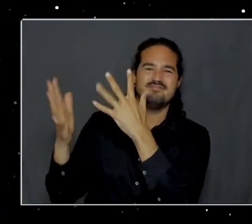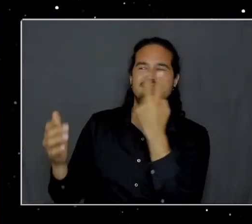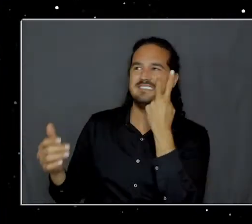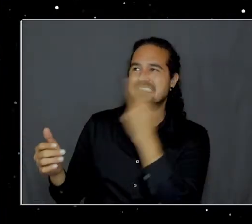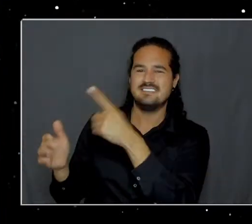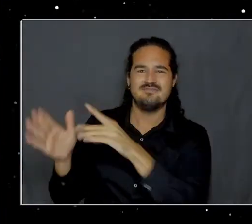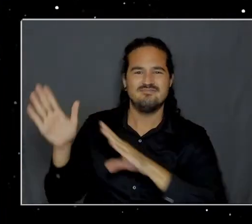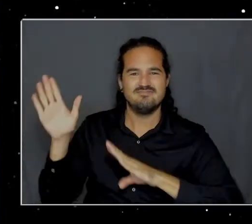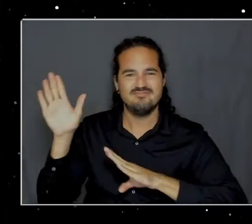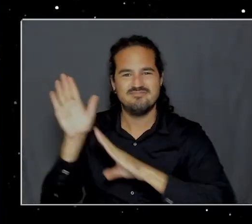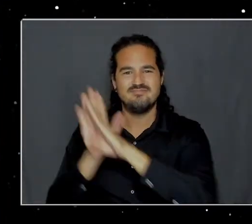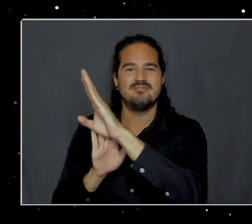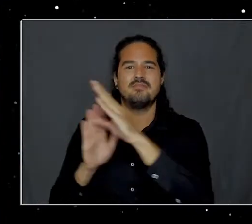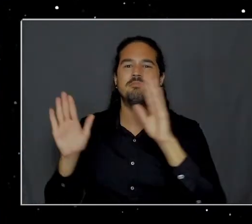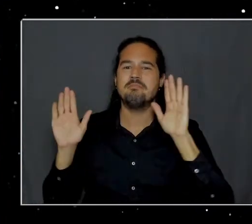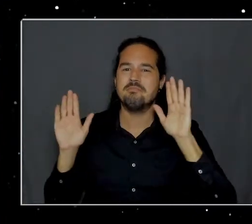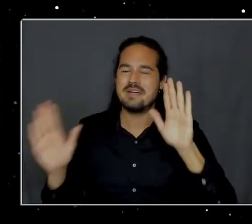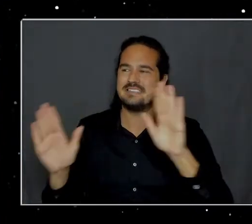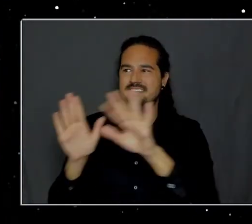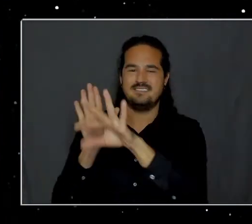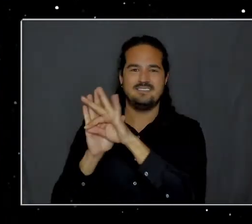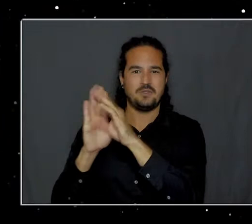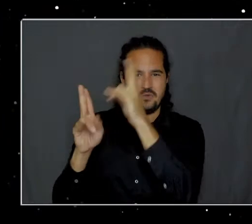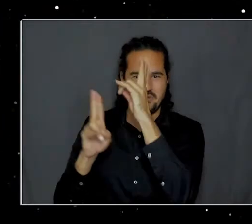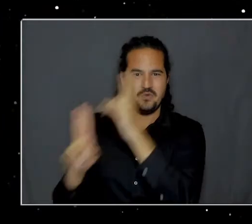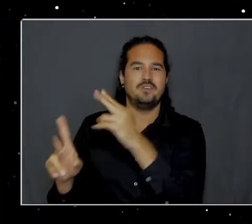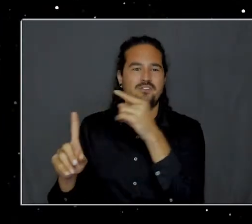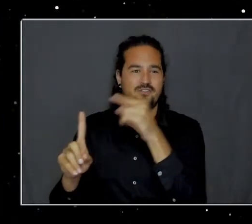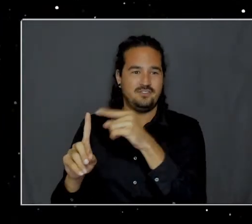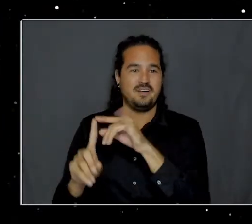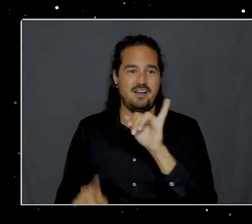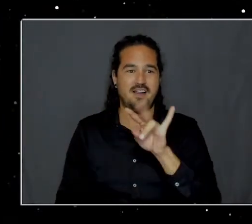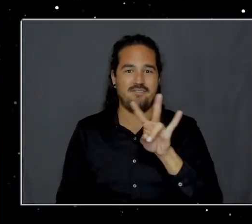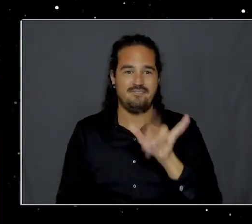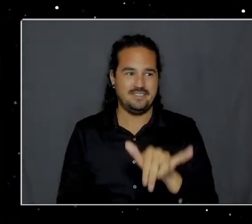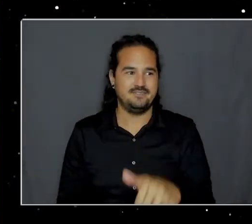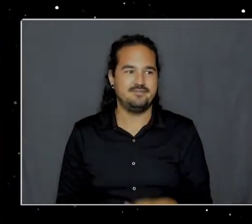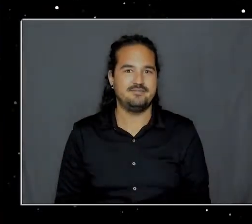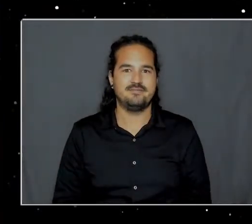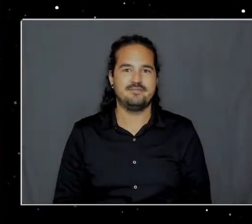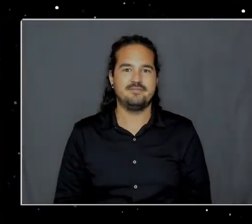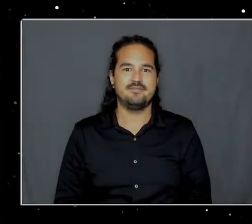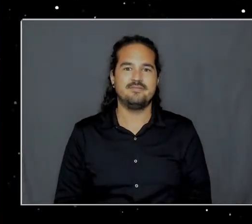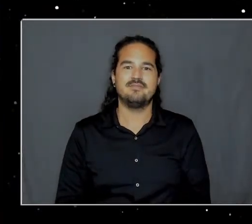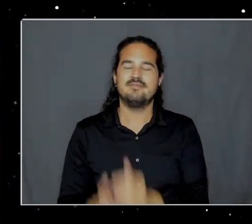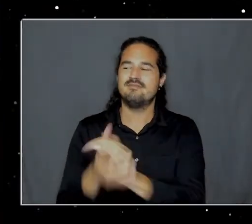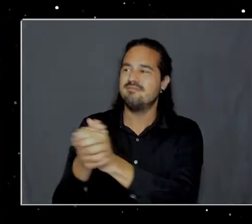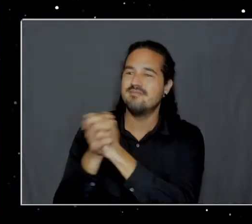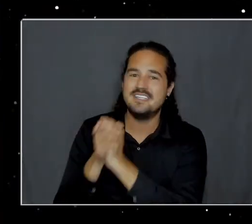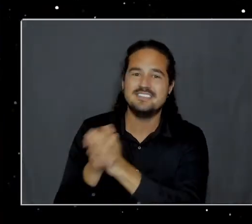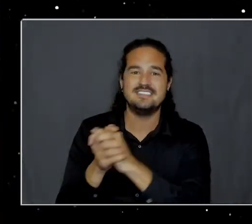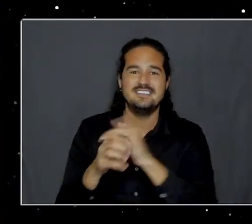SORT OF APPLAUDING AS SHE PASSES BY. SHE'S PHENOMENAL AND IT'S A MARVELOUS CHOICE TO HONOR HER. ZARA STEVENS: CONGRATULATIONS, IVY.